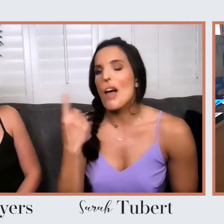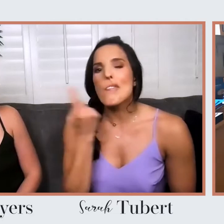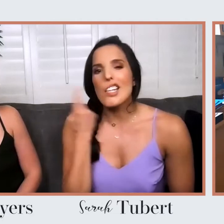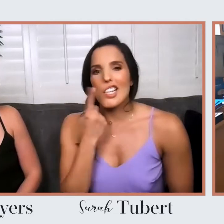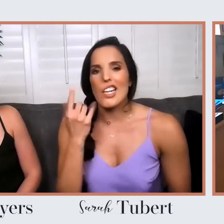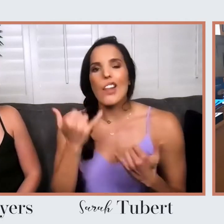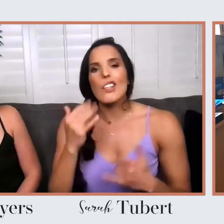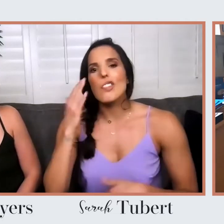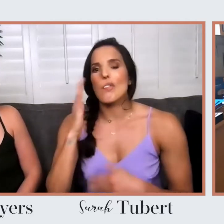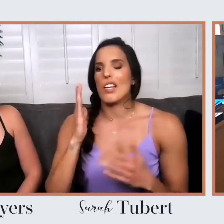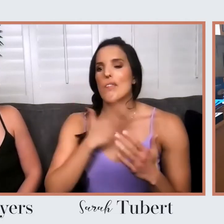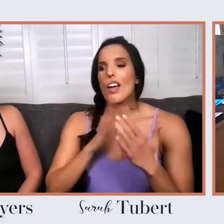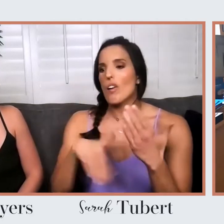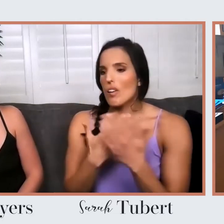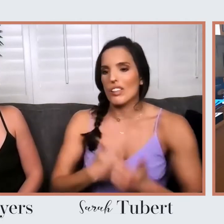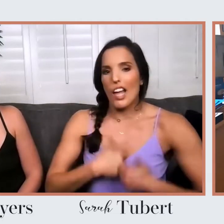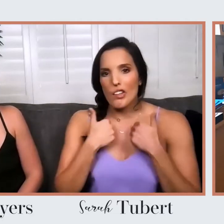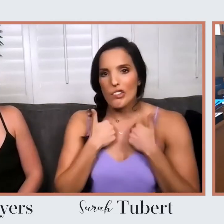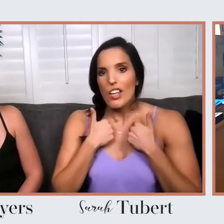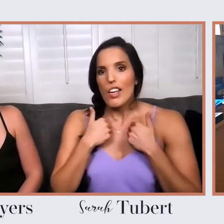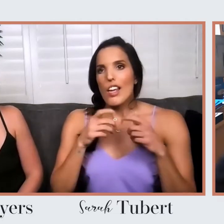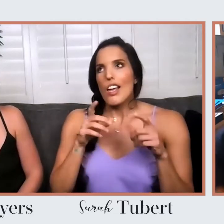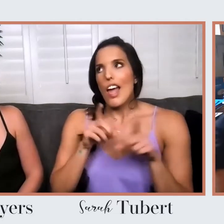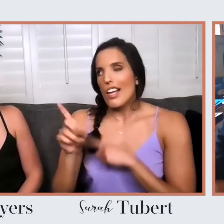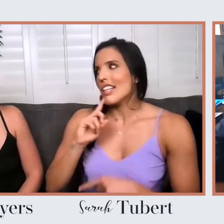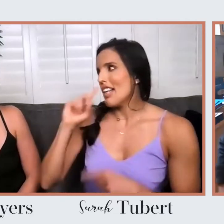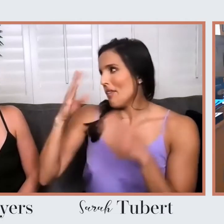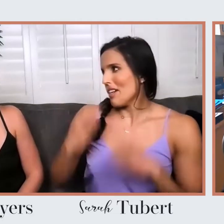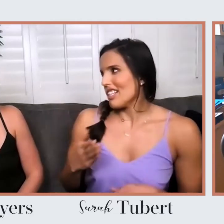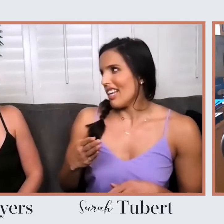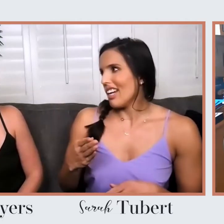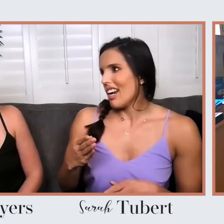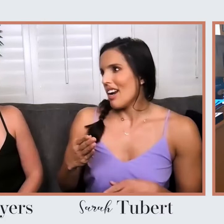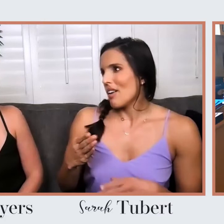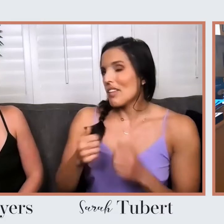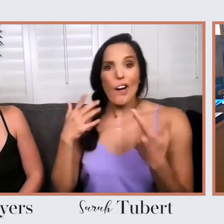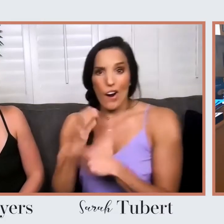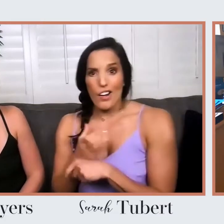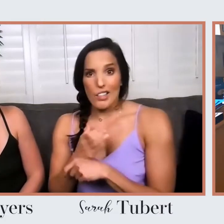So I'm wondering now that you've known me my whole life as a deaf person, without Carly,